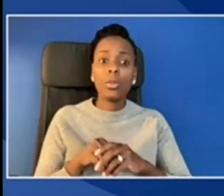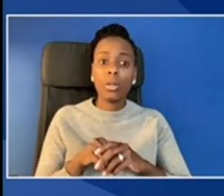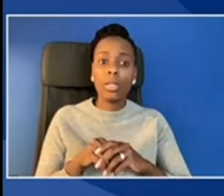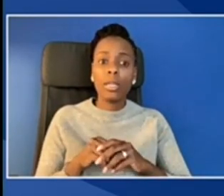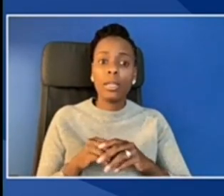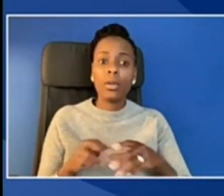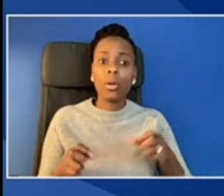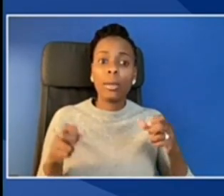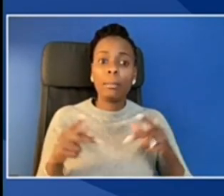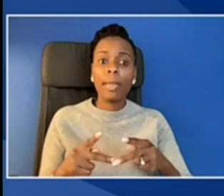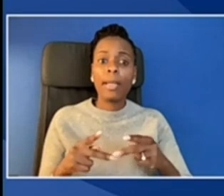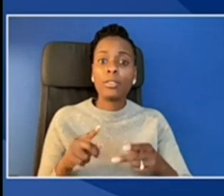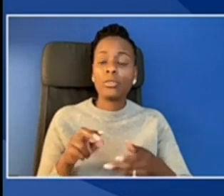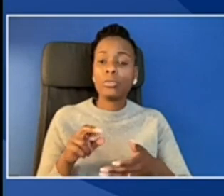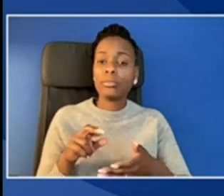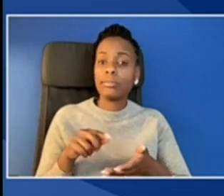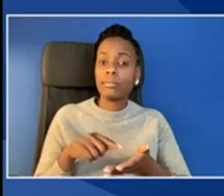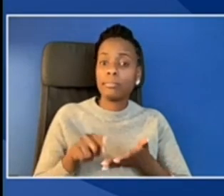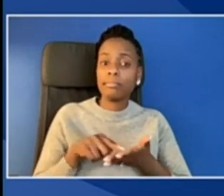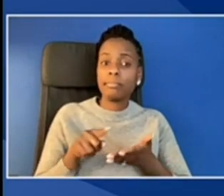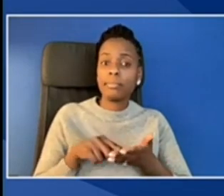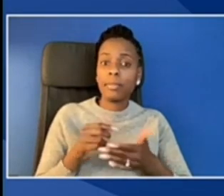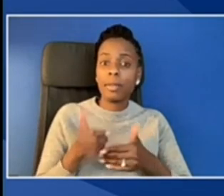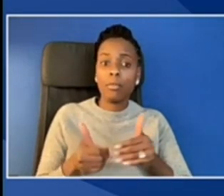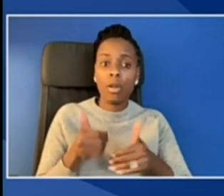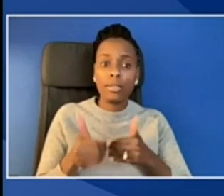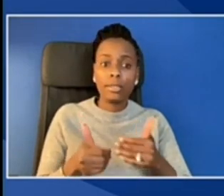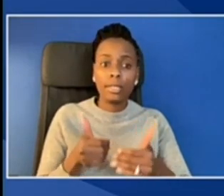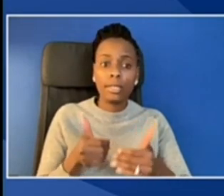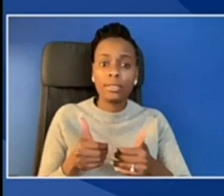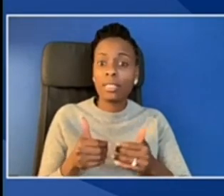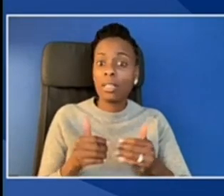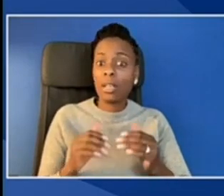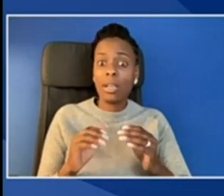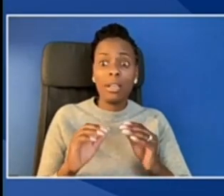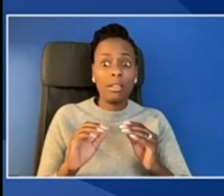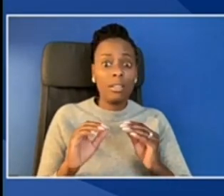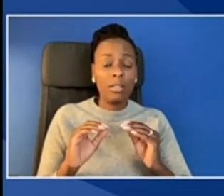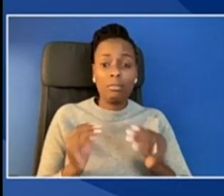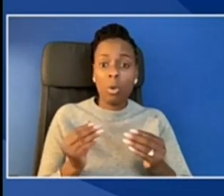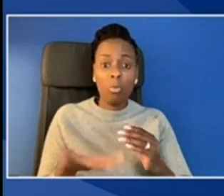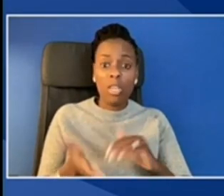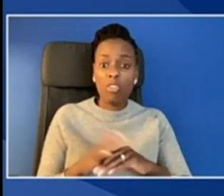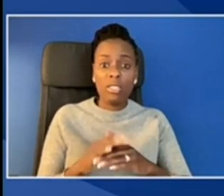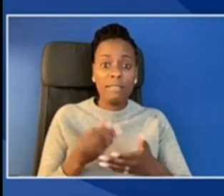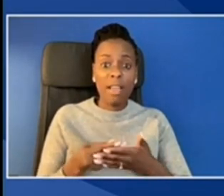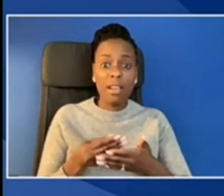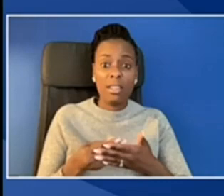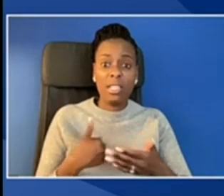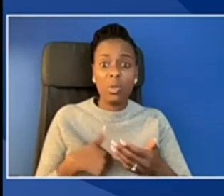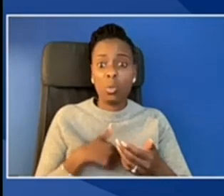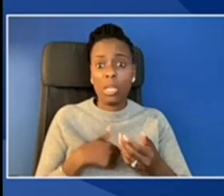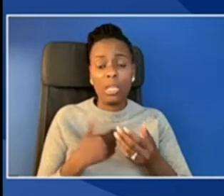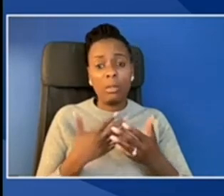are flat funded to do so. And we recognize that and we empathize with them. We do in our comments- have